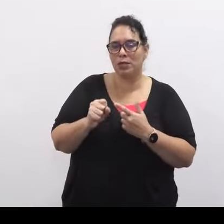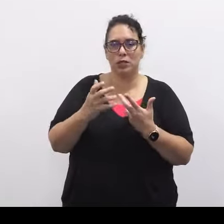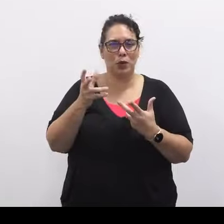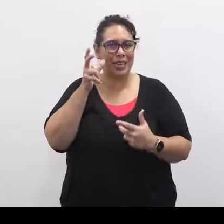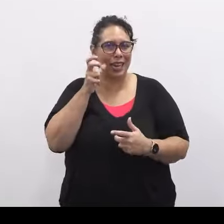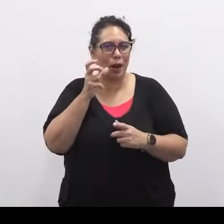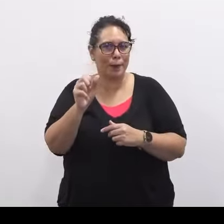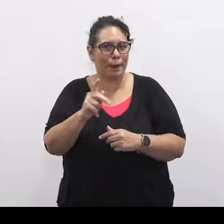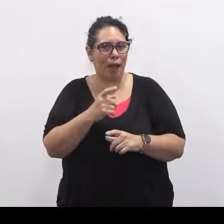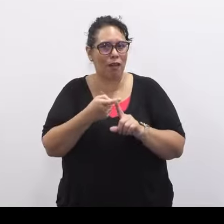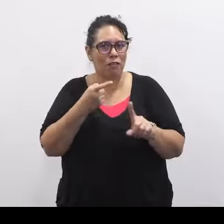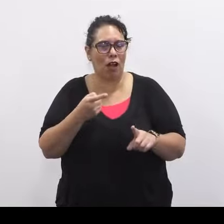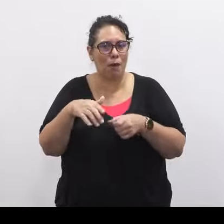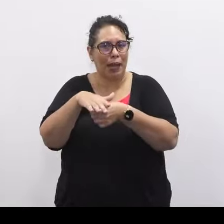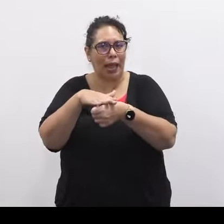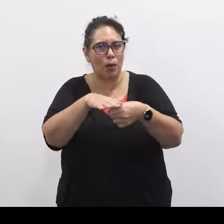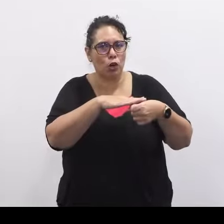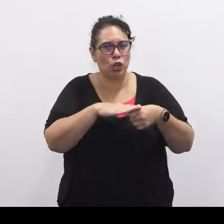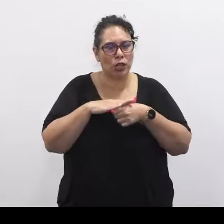and considerations for each map.